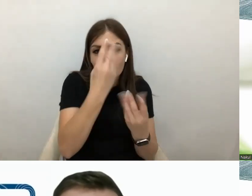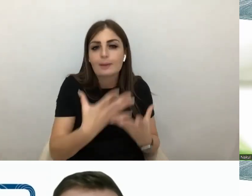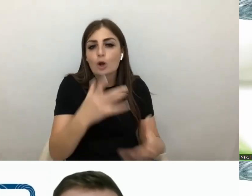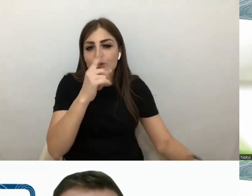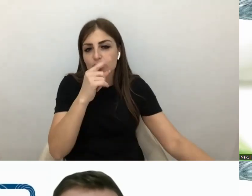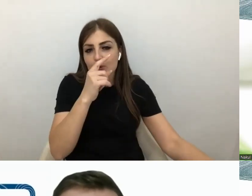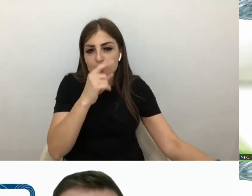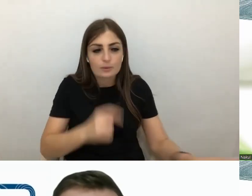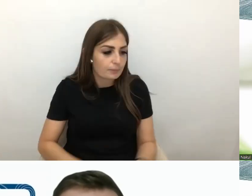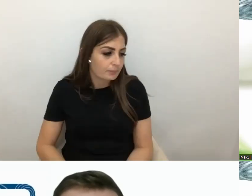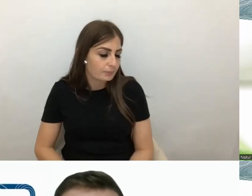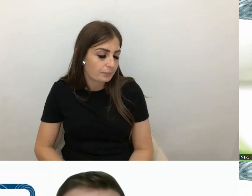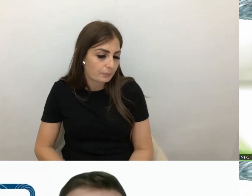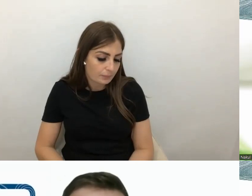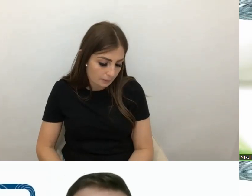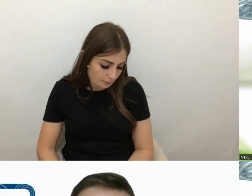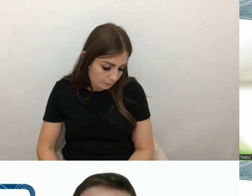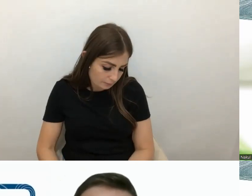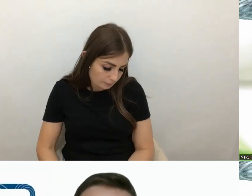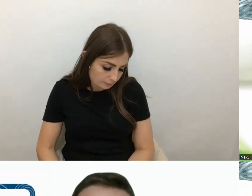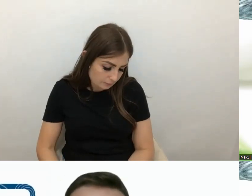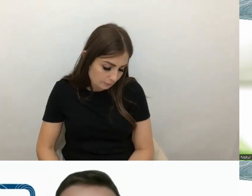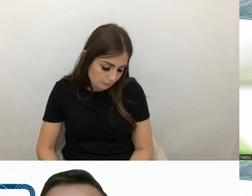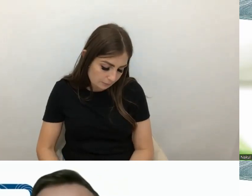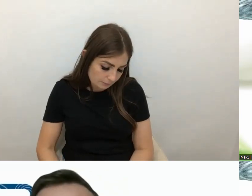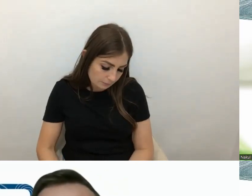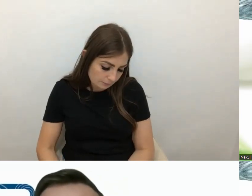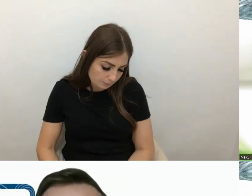Sifa: Thank you for that.